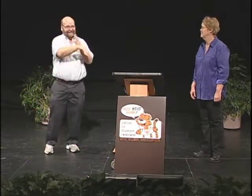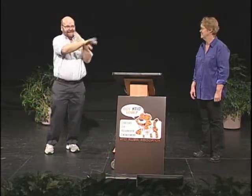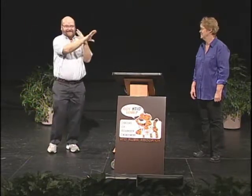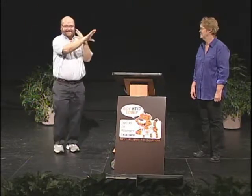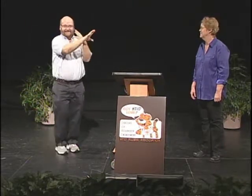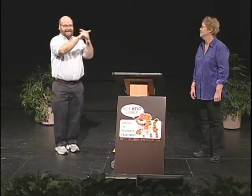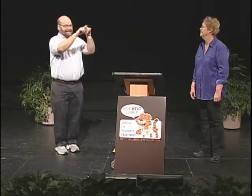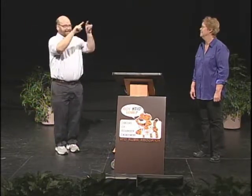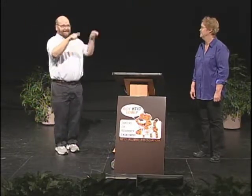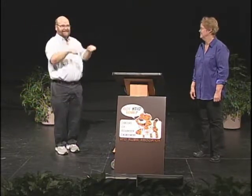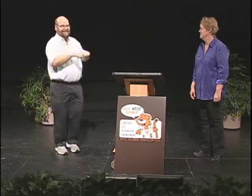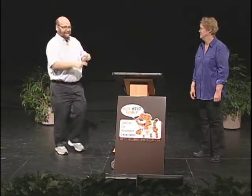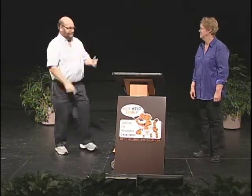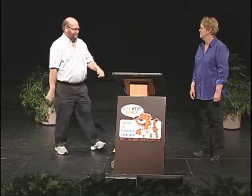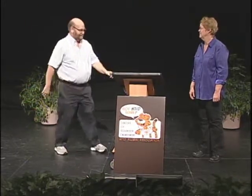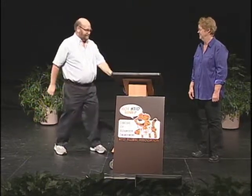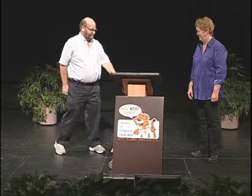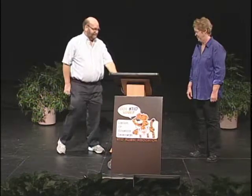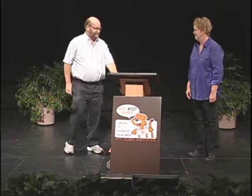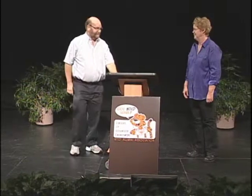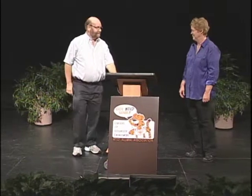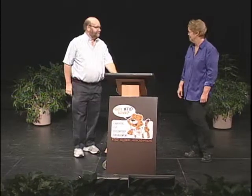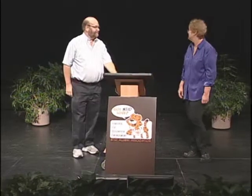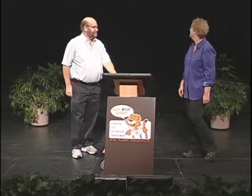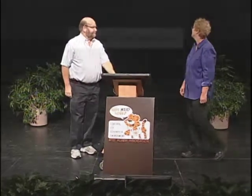And it was the original, first videophone.